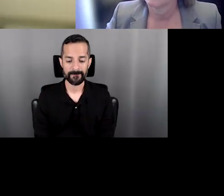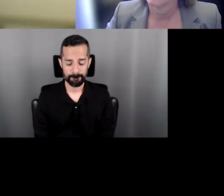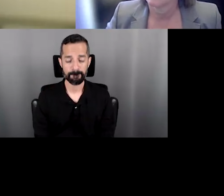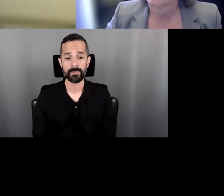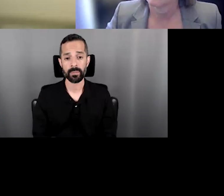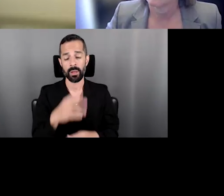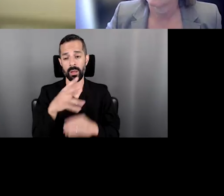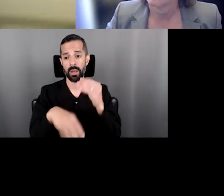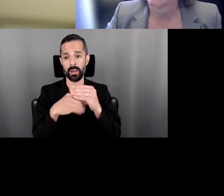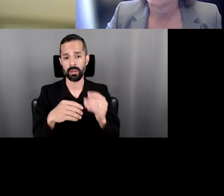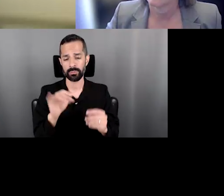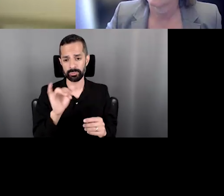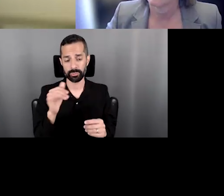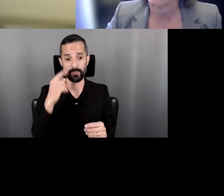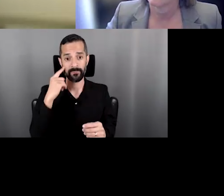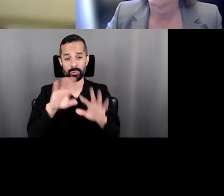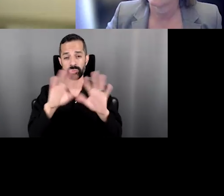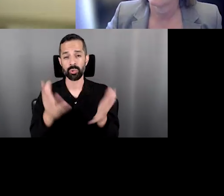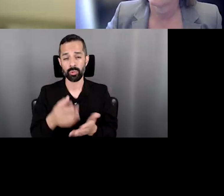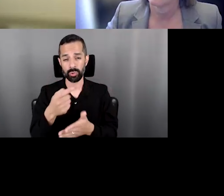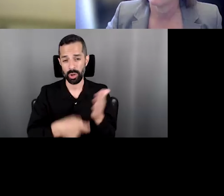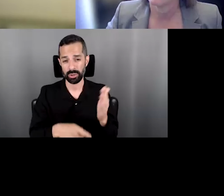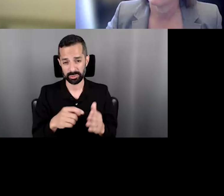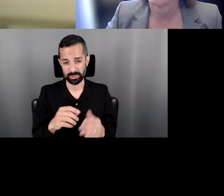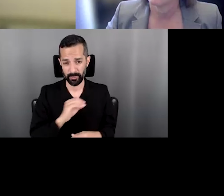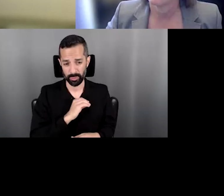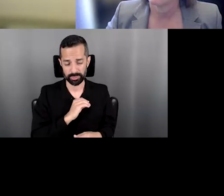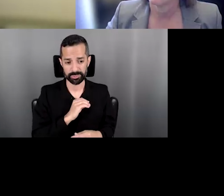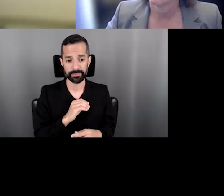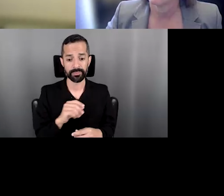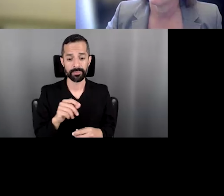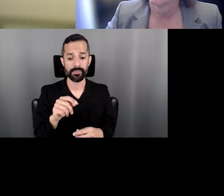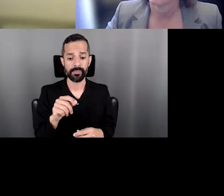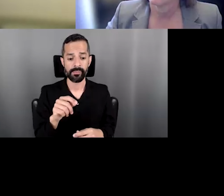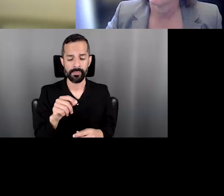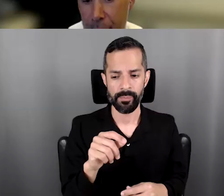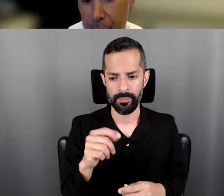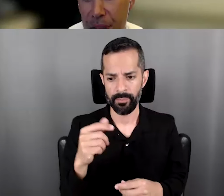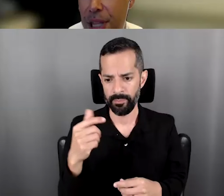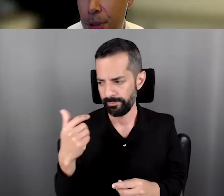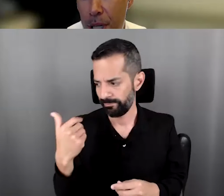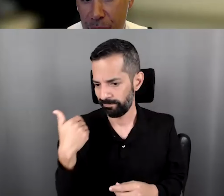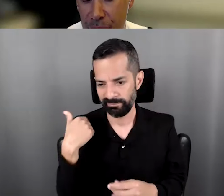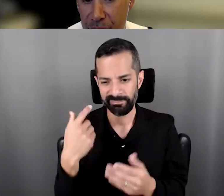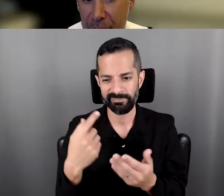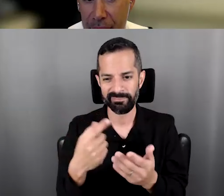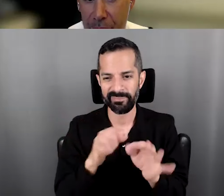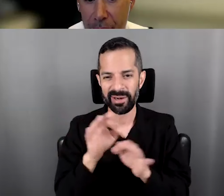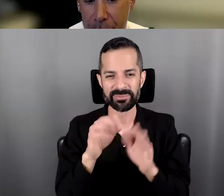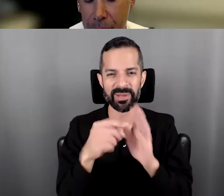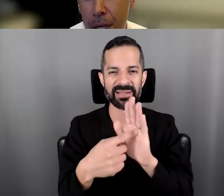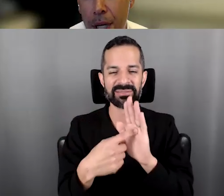I gave a example a little earlier about, hey, a remodel project that, you know, we think will cost $50,000.